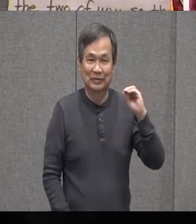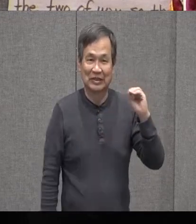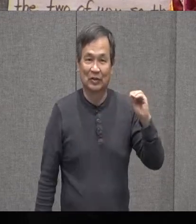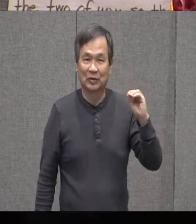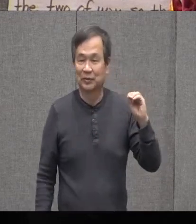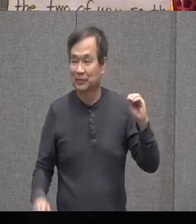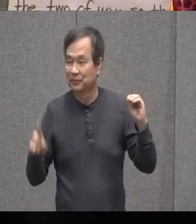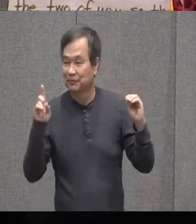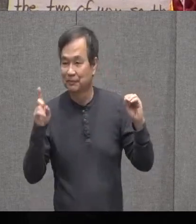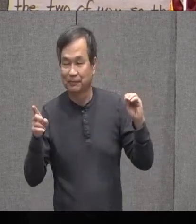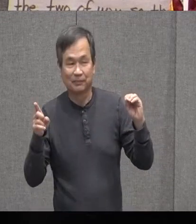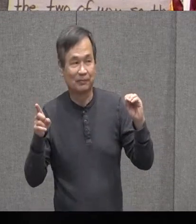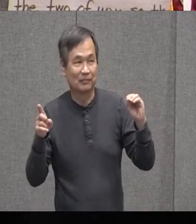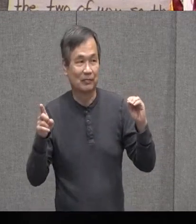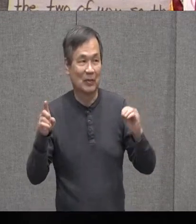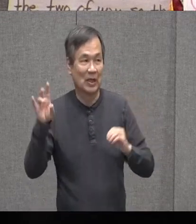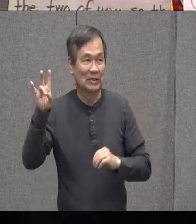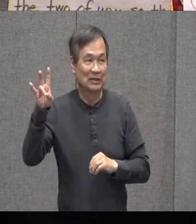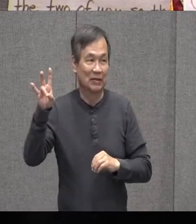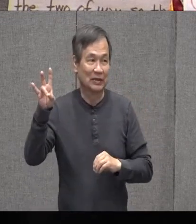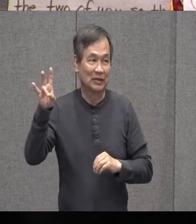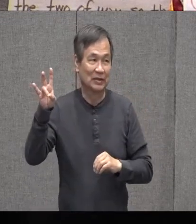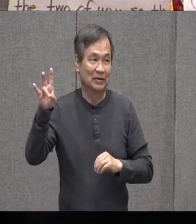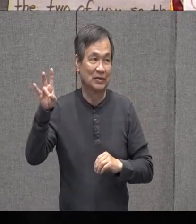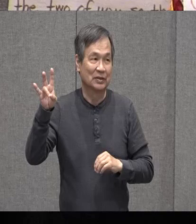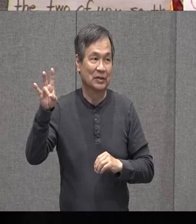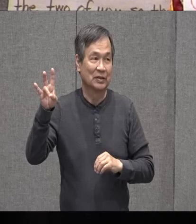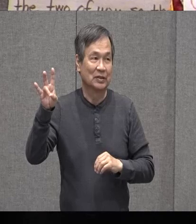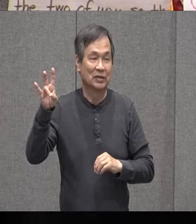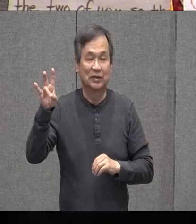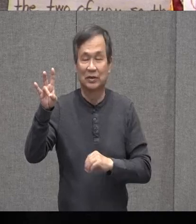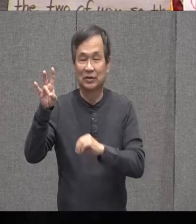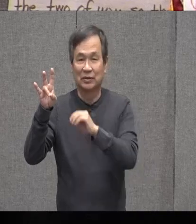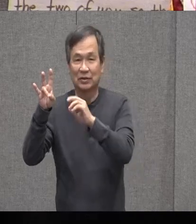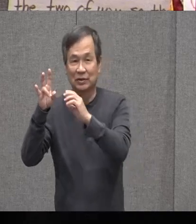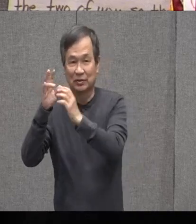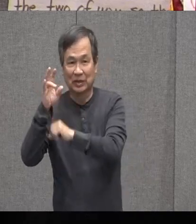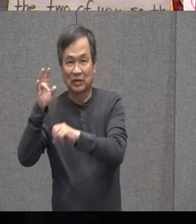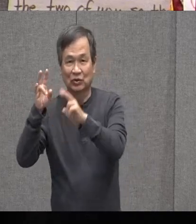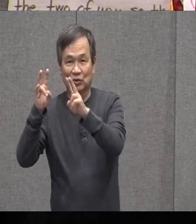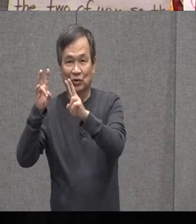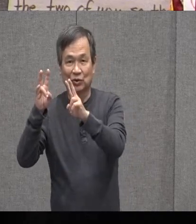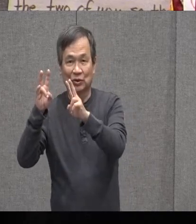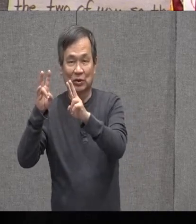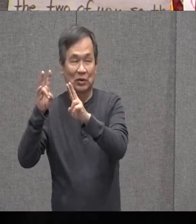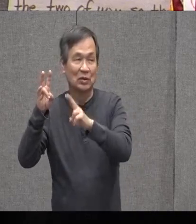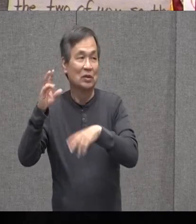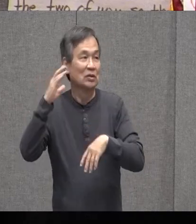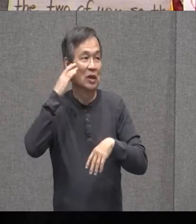Alright, well I have a seven and a two. And I know my five pluses,